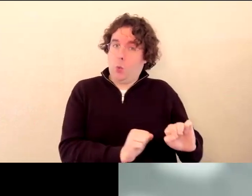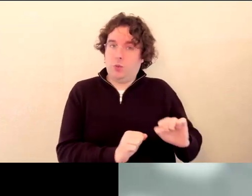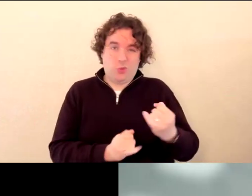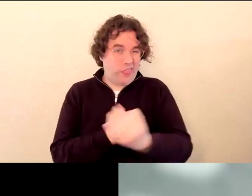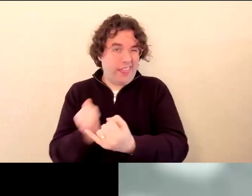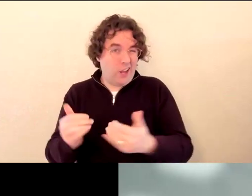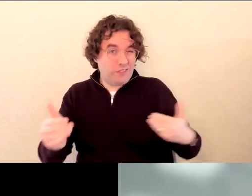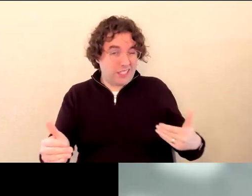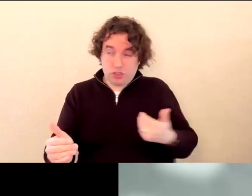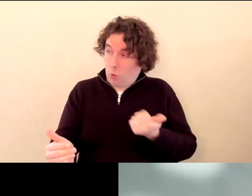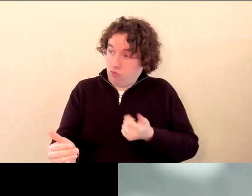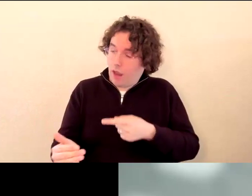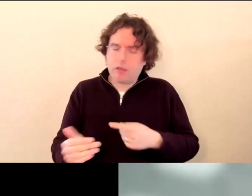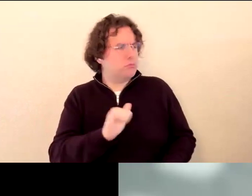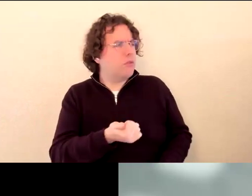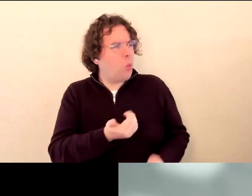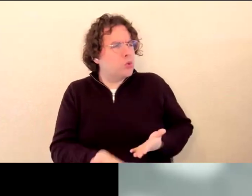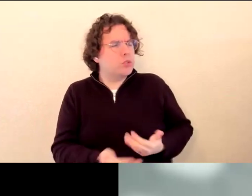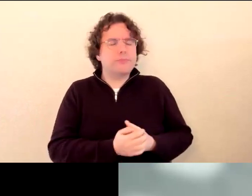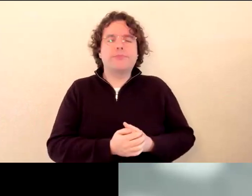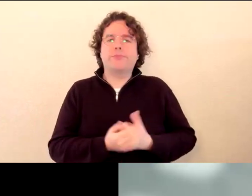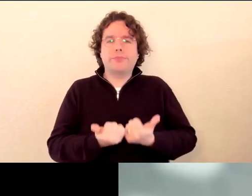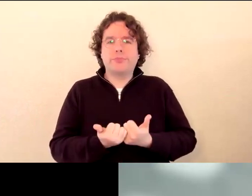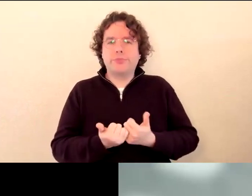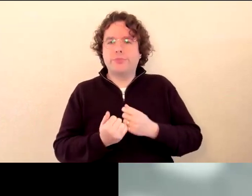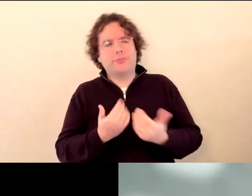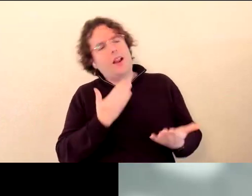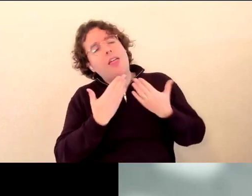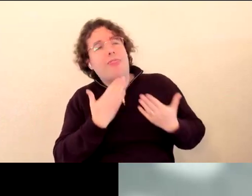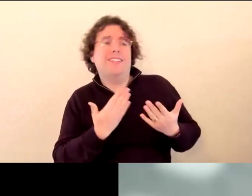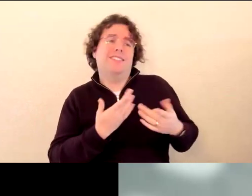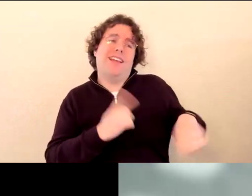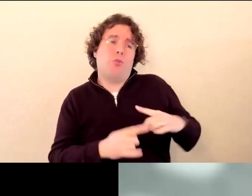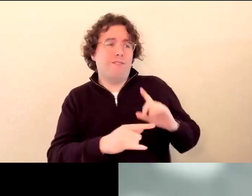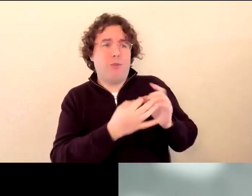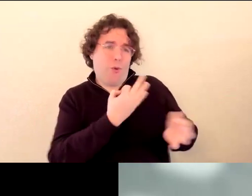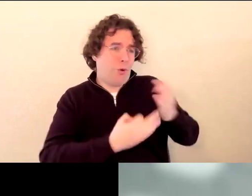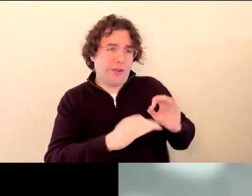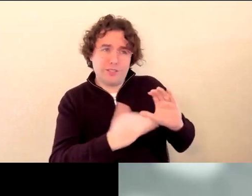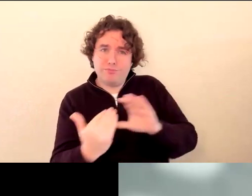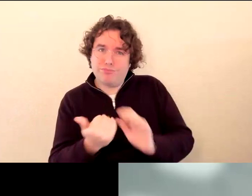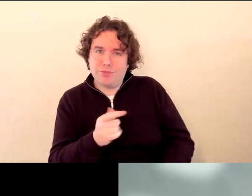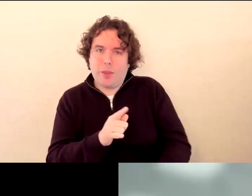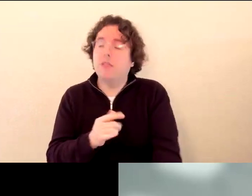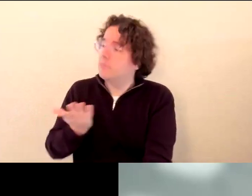Chris: Absolutely. Amelia: Perfect. Thank you so much. So Chris: thank you everyone to your question, for your questions as well. Amelia: And if you feel free to write